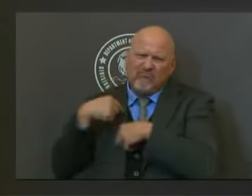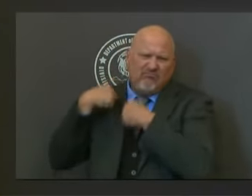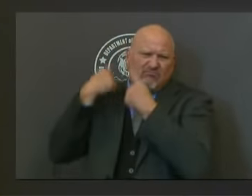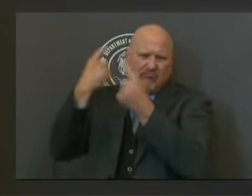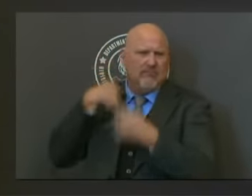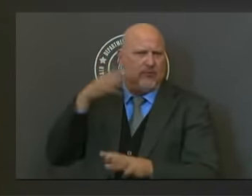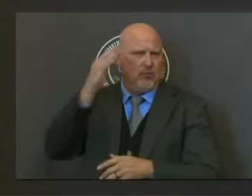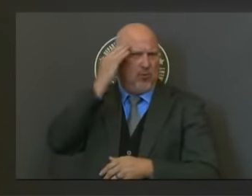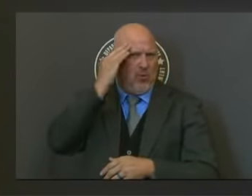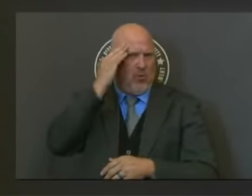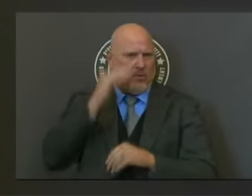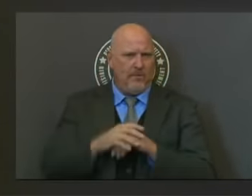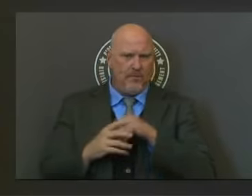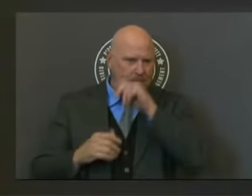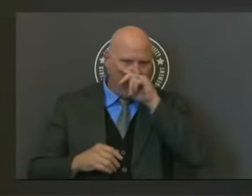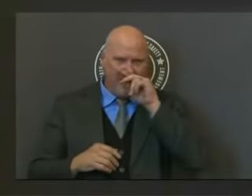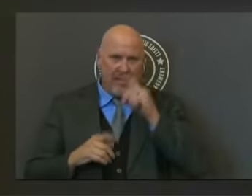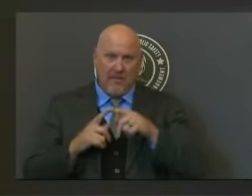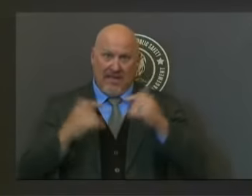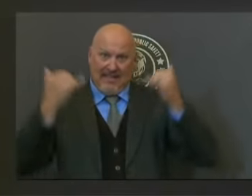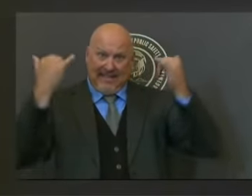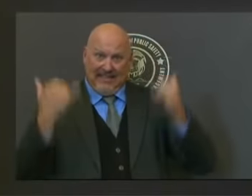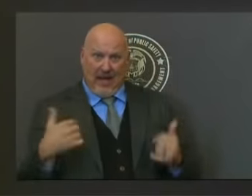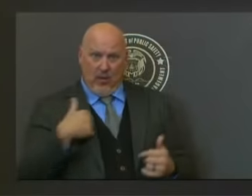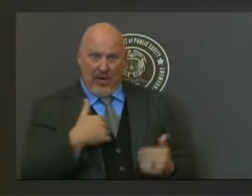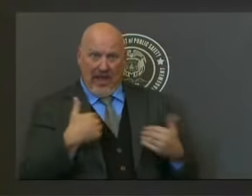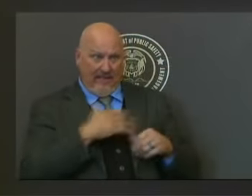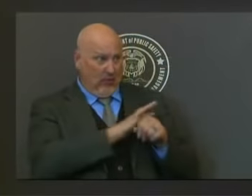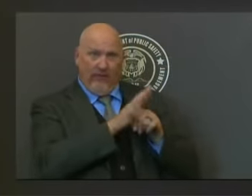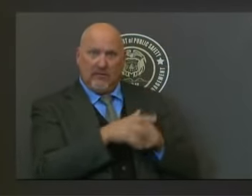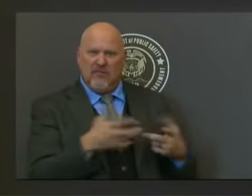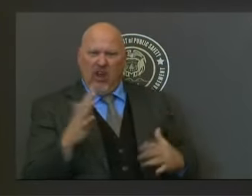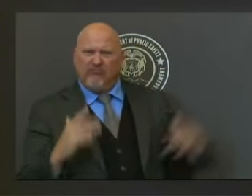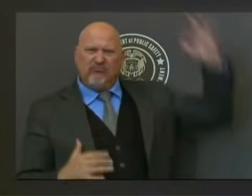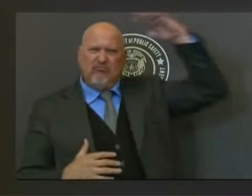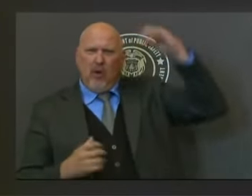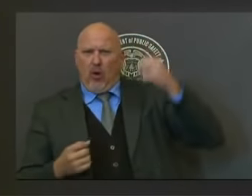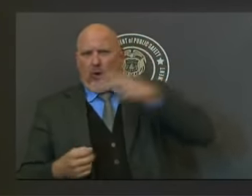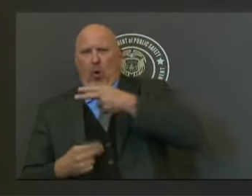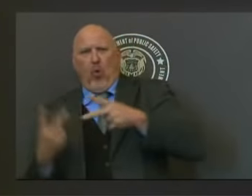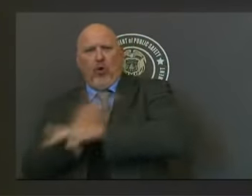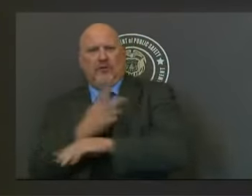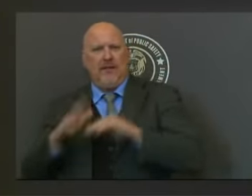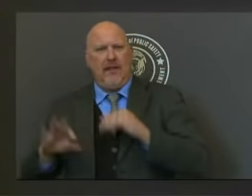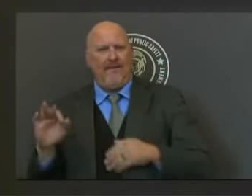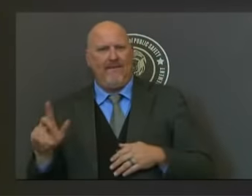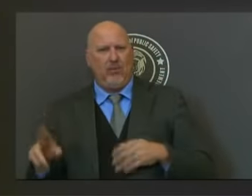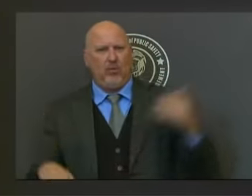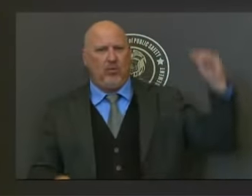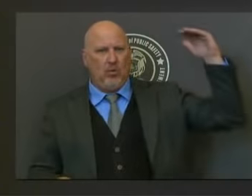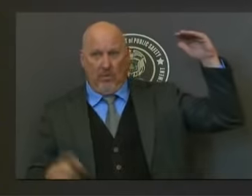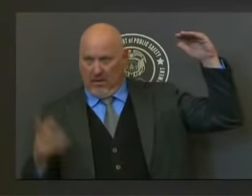infection for the first time as a